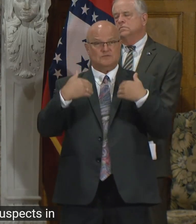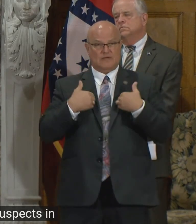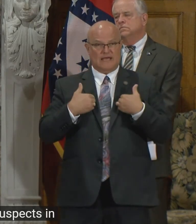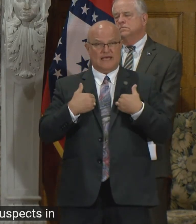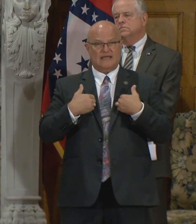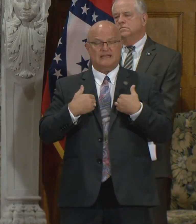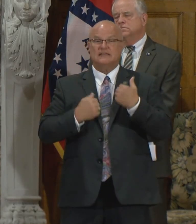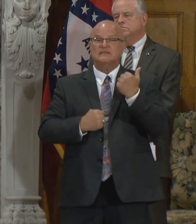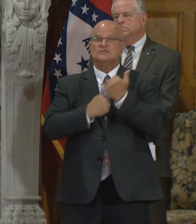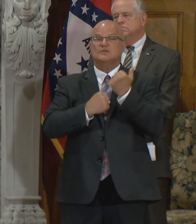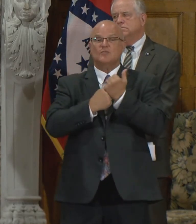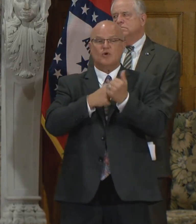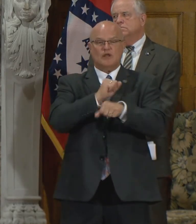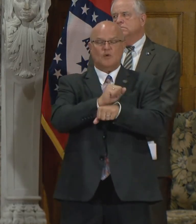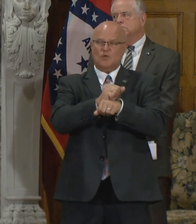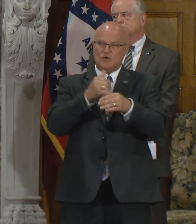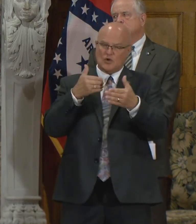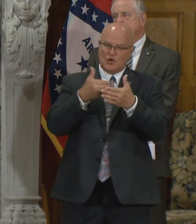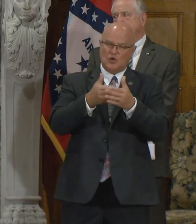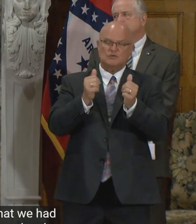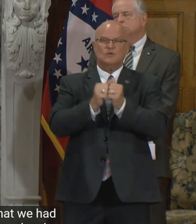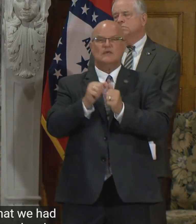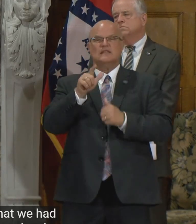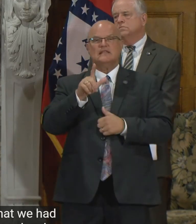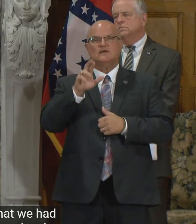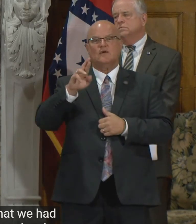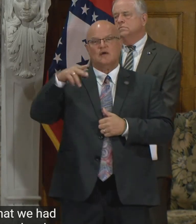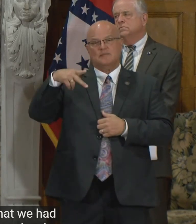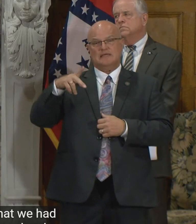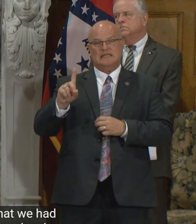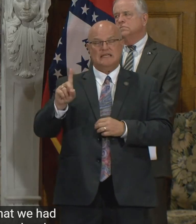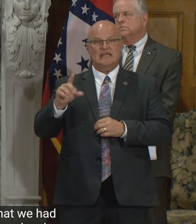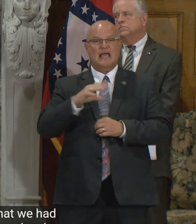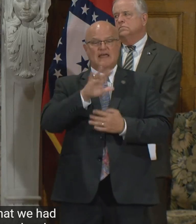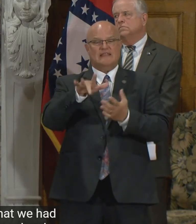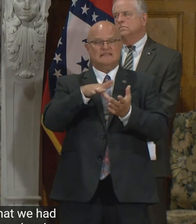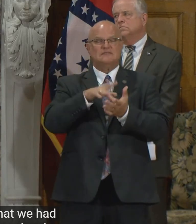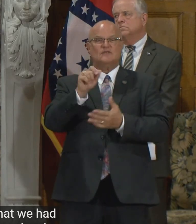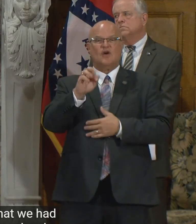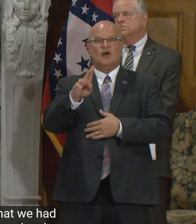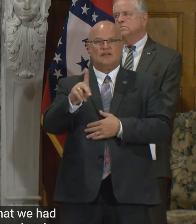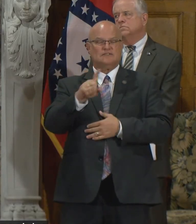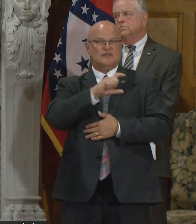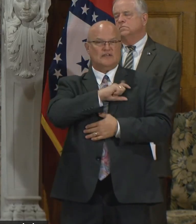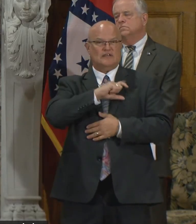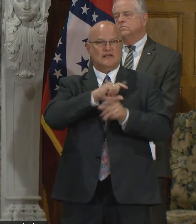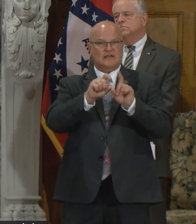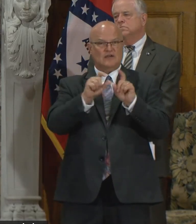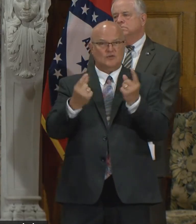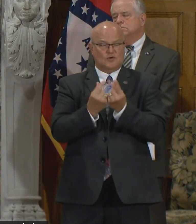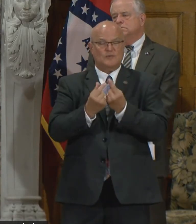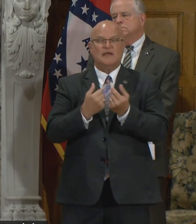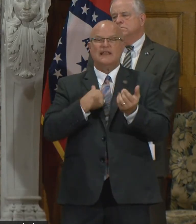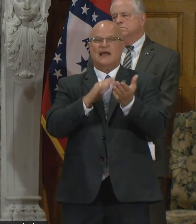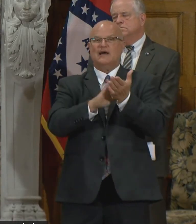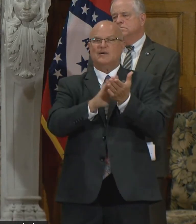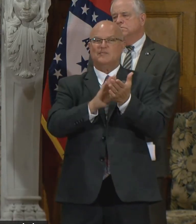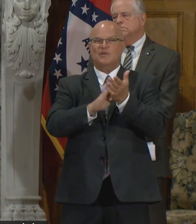had supporting and working closely with the Little Rock PD and the Central Arkansas law enforcement authorities. And I applaud the state.